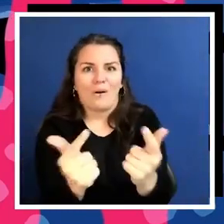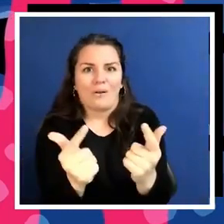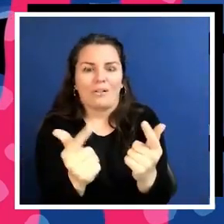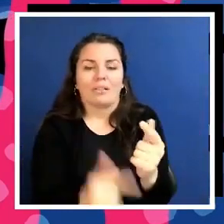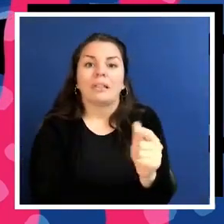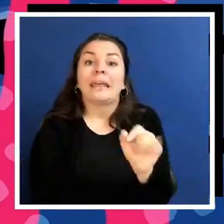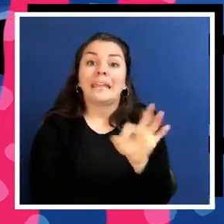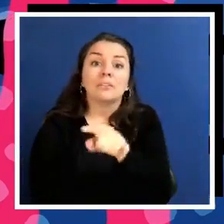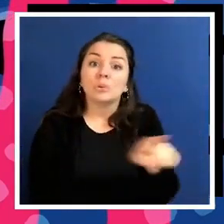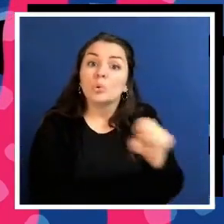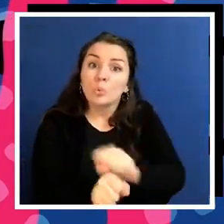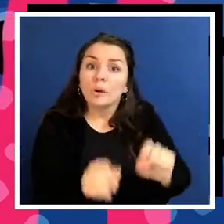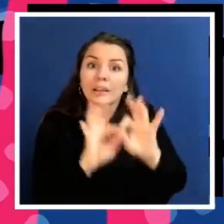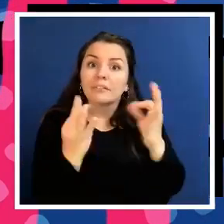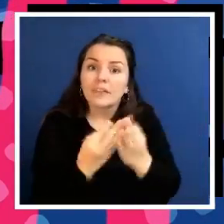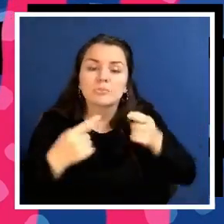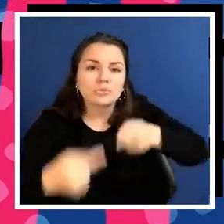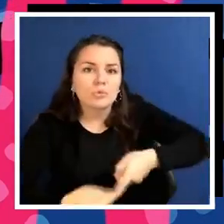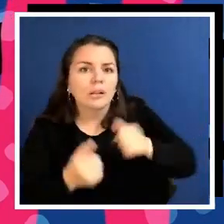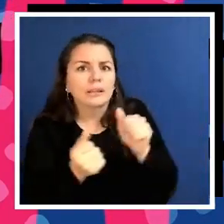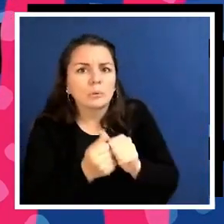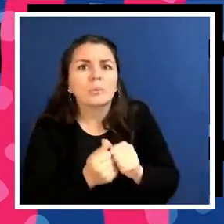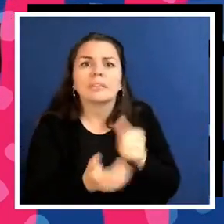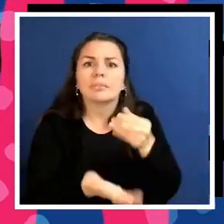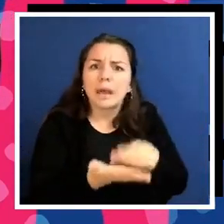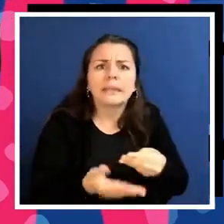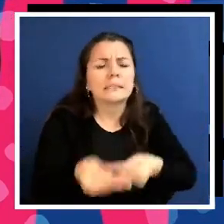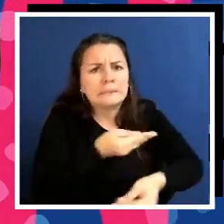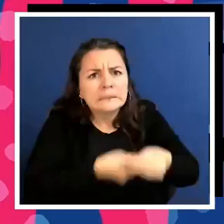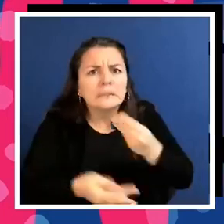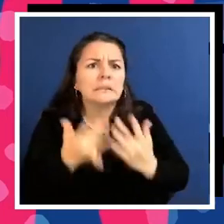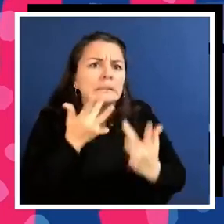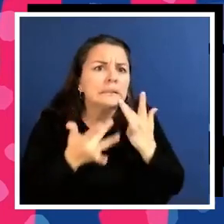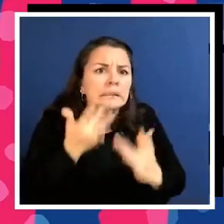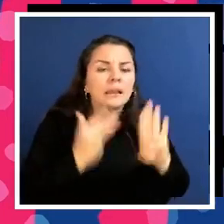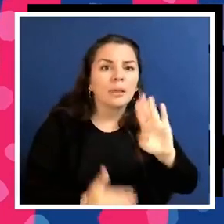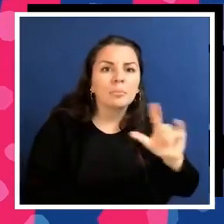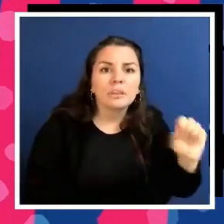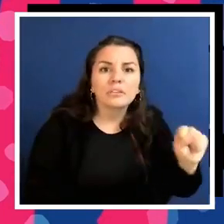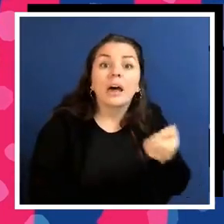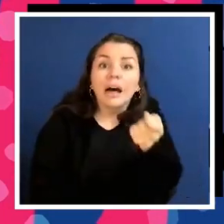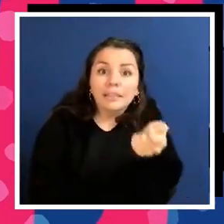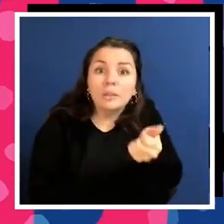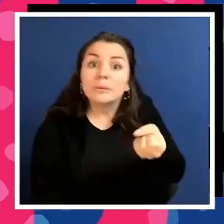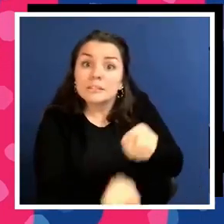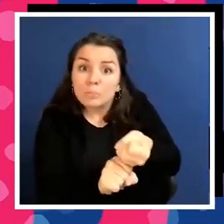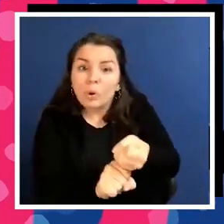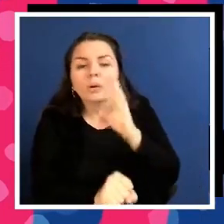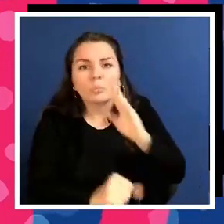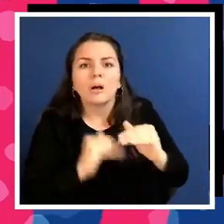IS THAT IT IS DESIGNED TO HELP